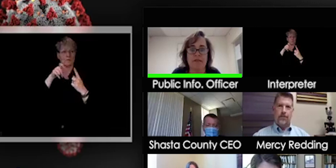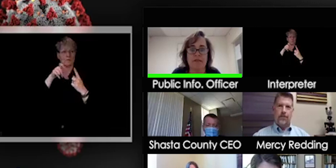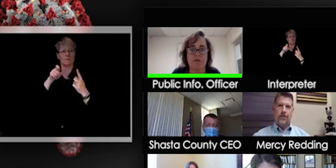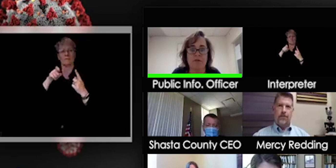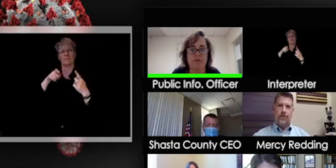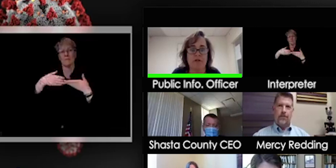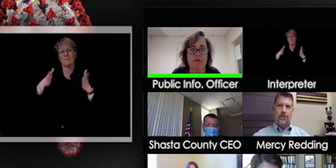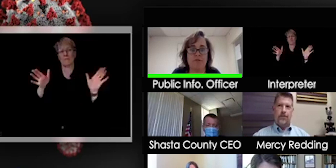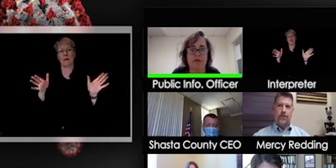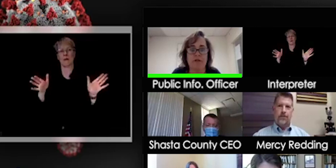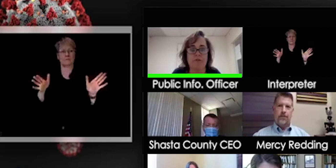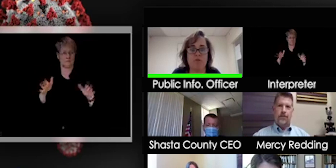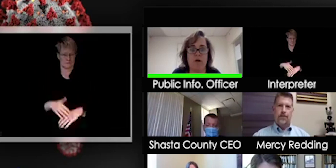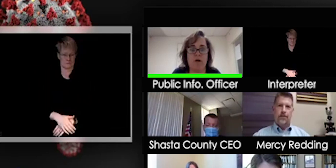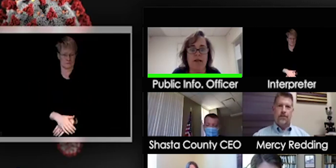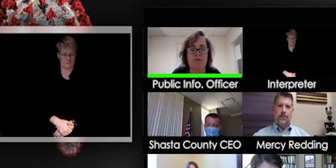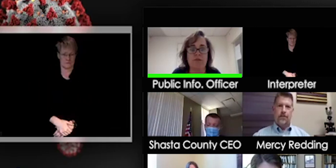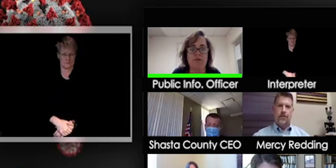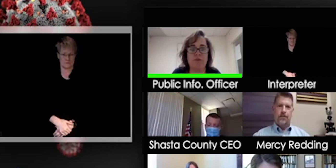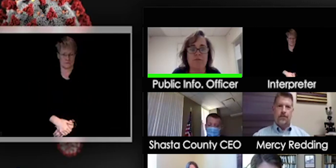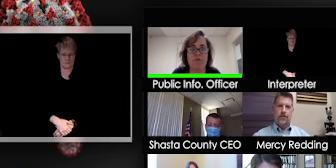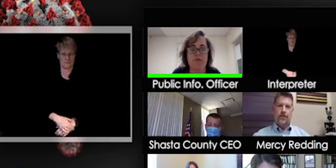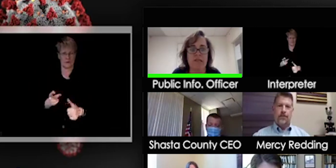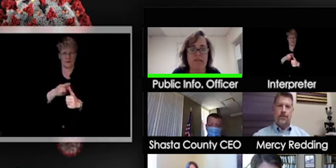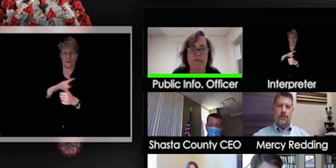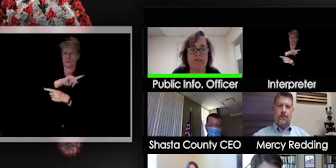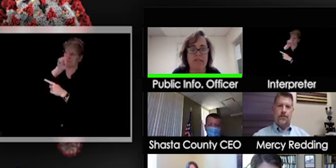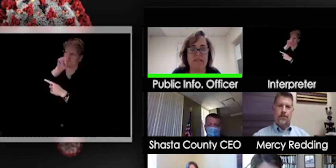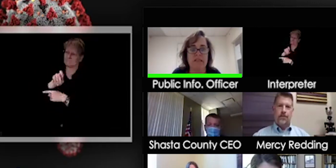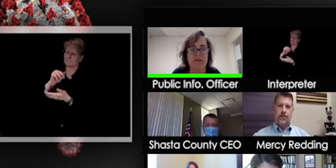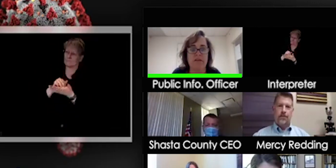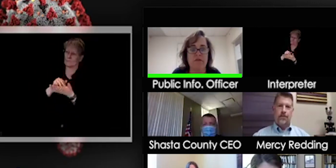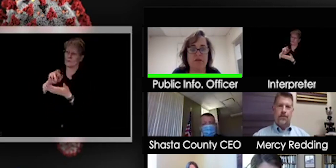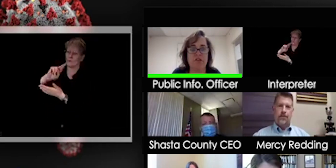one looks like it's probably for Dr. Ramstrom. Why is herd immunity being discounted for